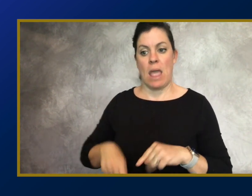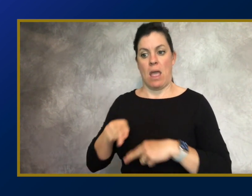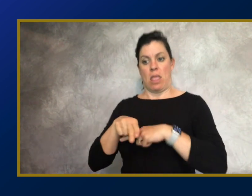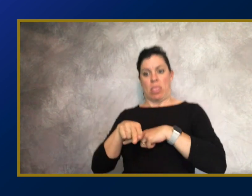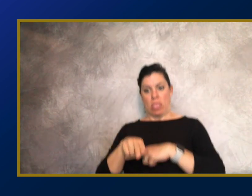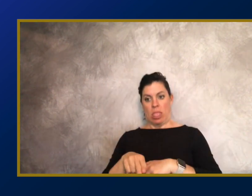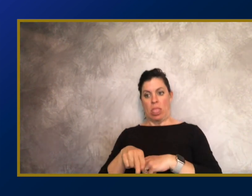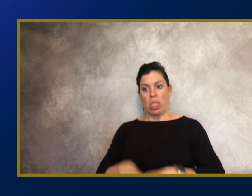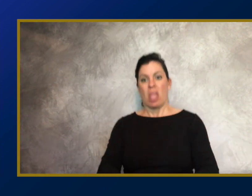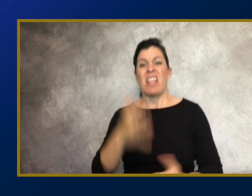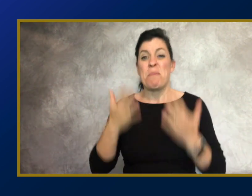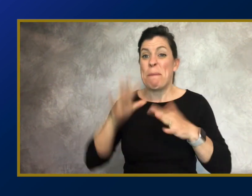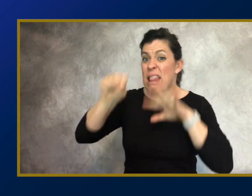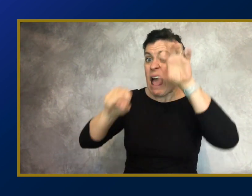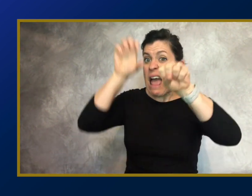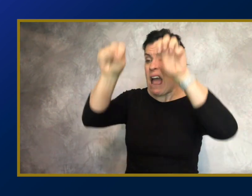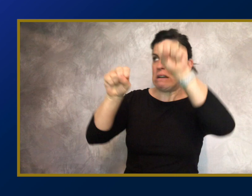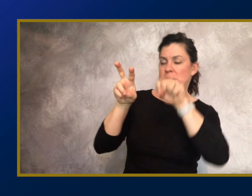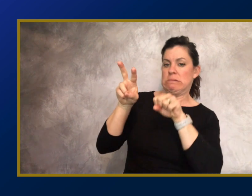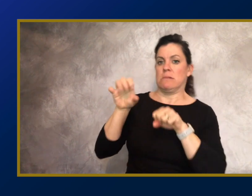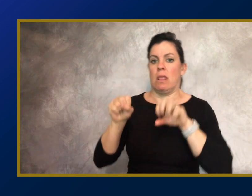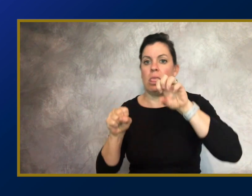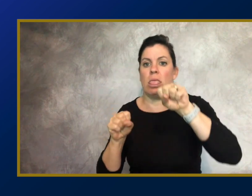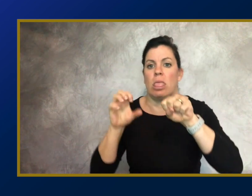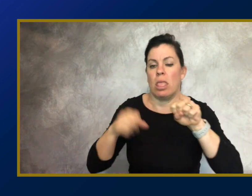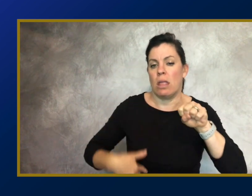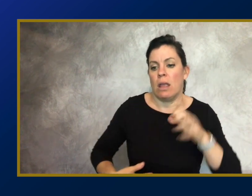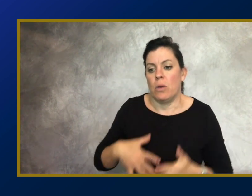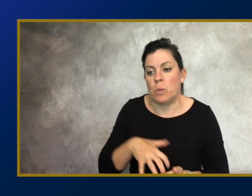the pole and slide all the way down. All of those activities are harder for them because they lack